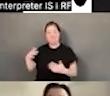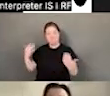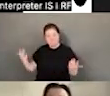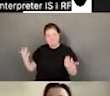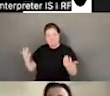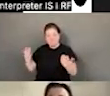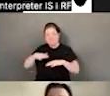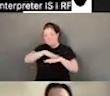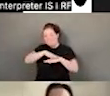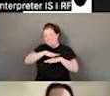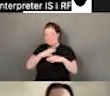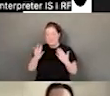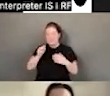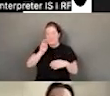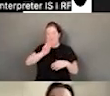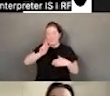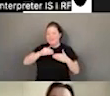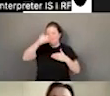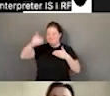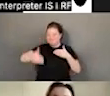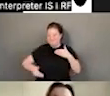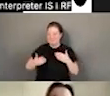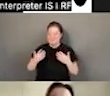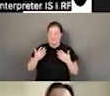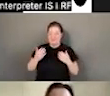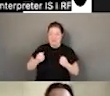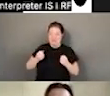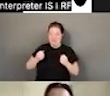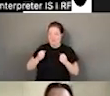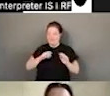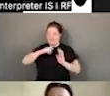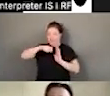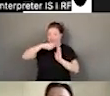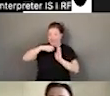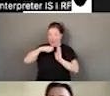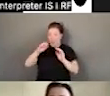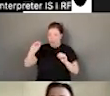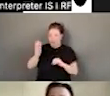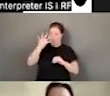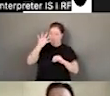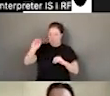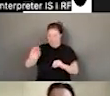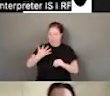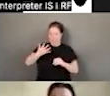with many moving or flashing parts, videos popping up and even starting, et cetera, which makes it hard to be on that website for.